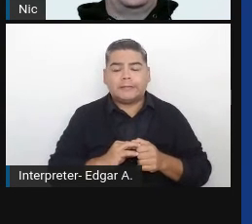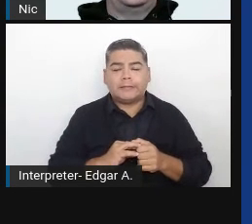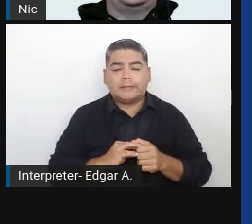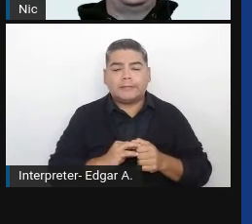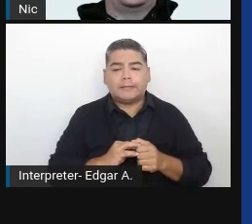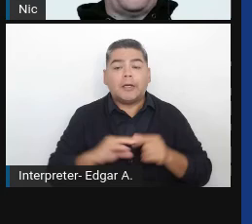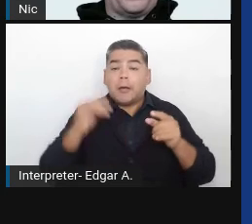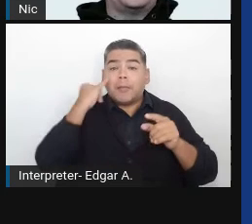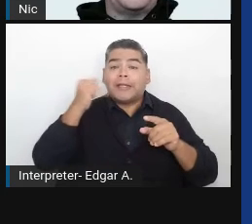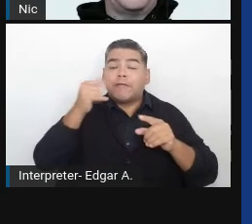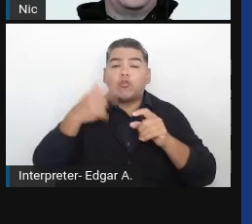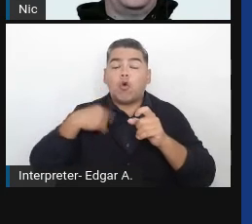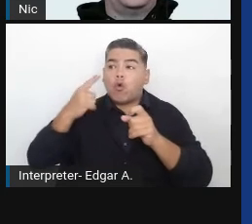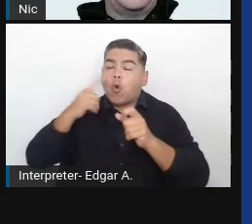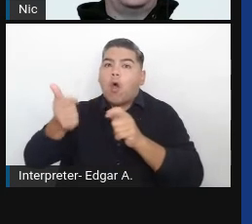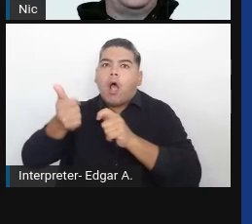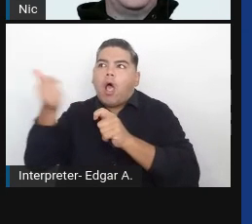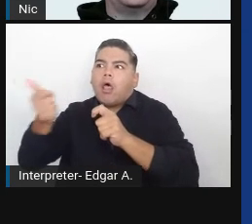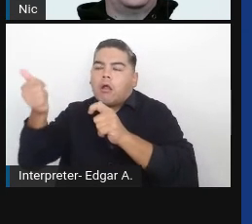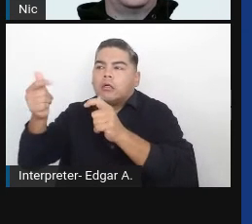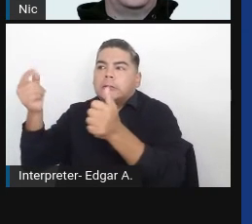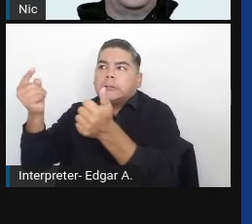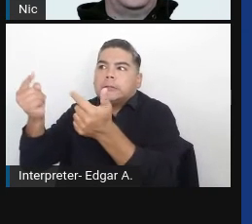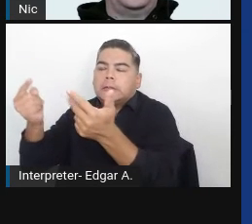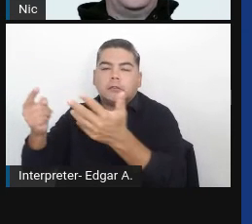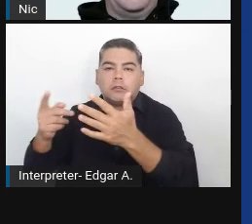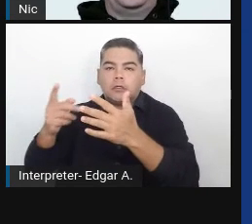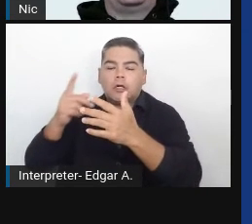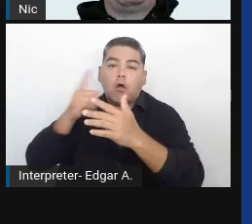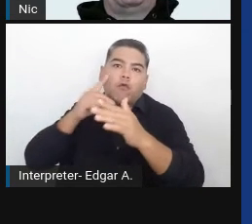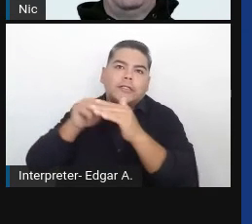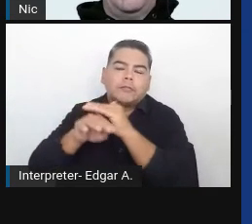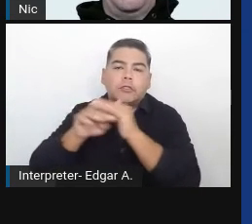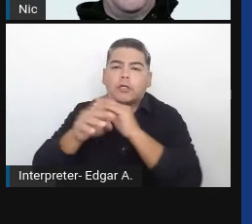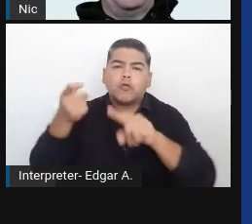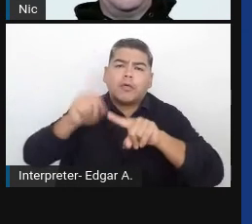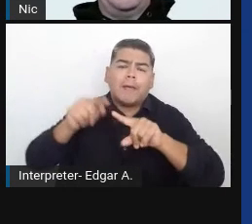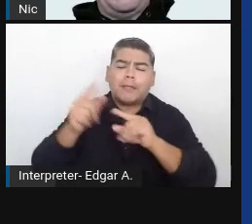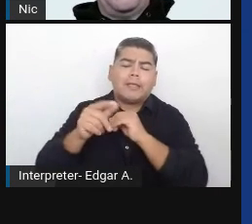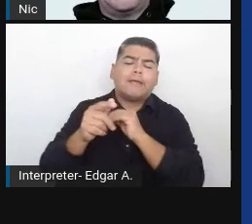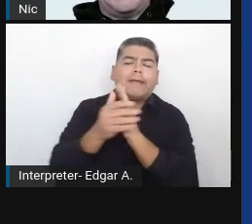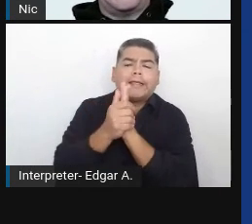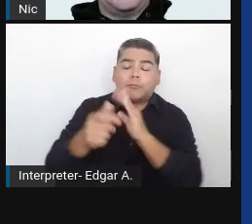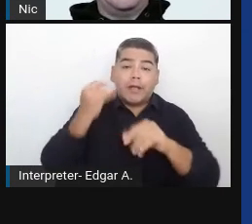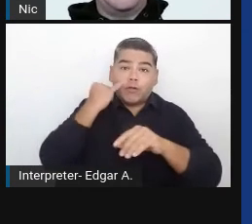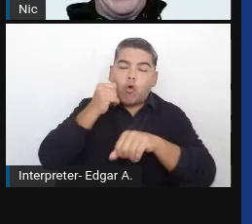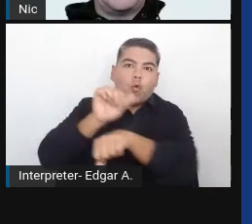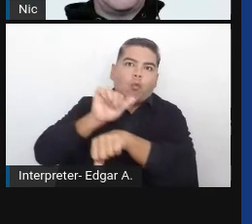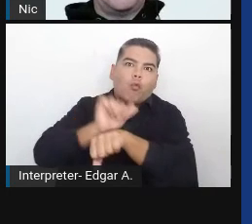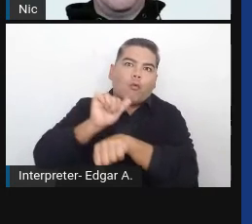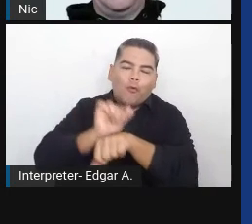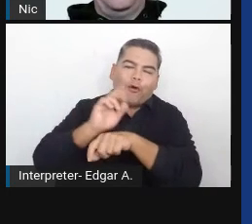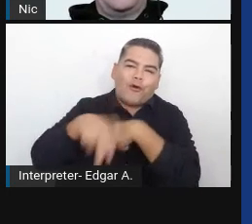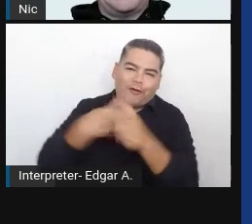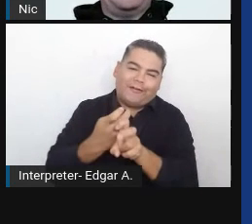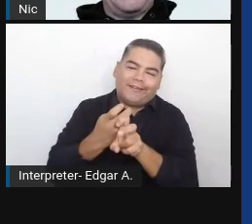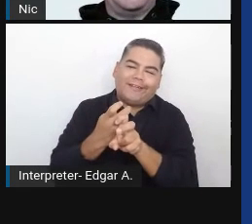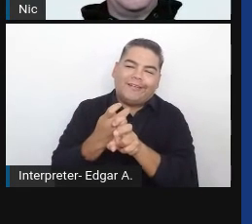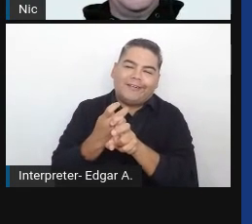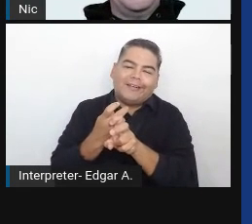Unless you work hard at it, you can't be an expert. I'm going to plug in my podcast here, the accessibility soundbite